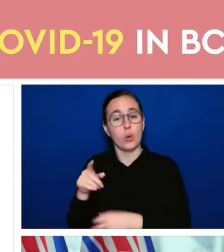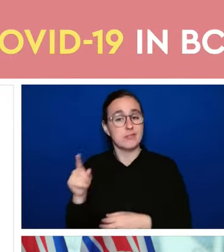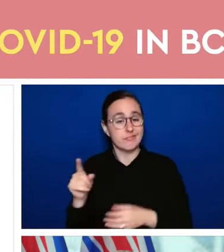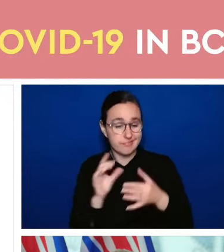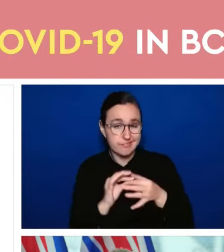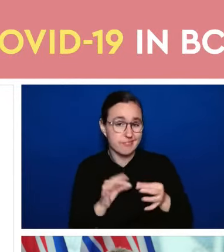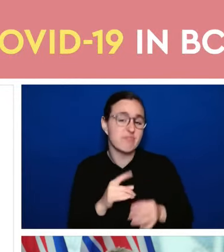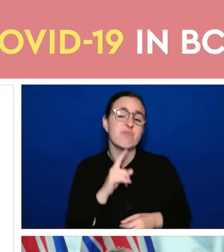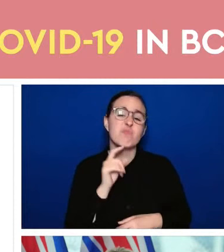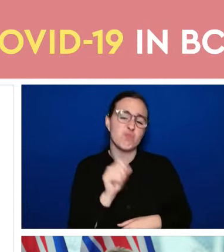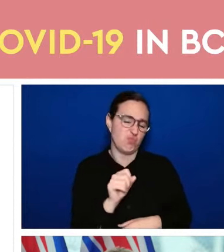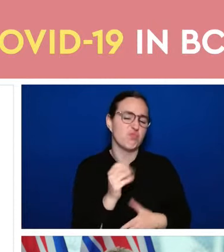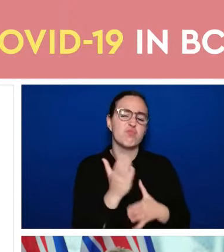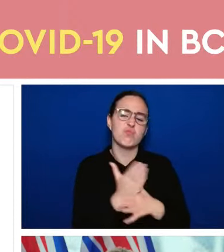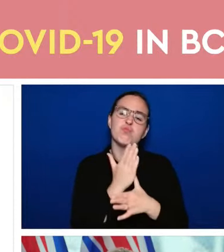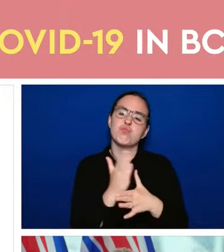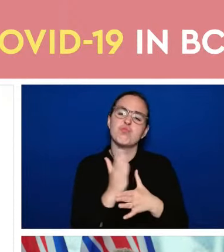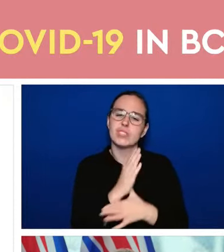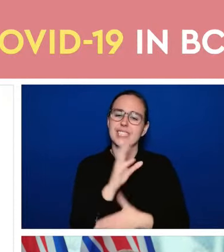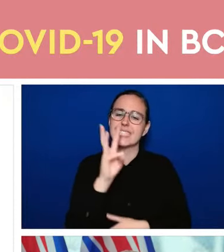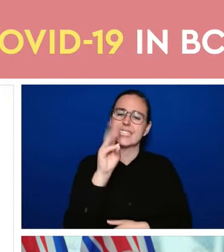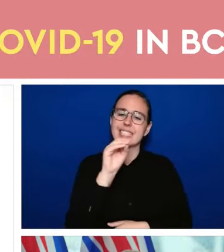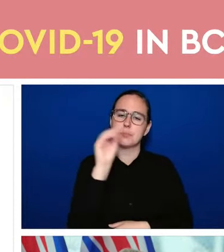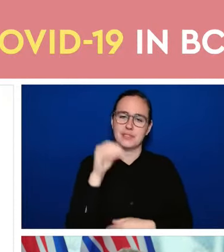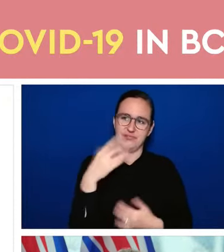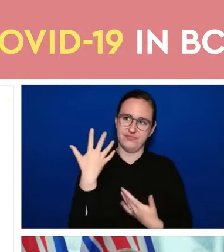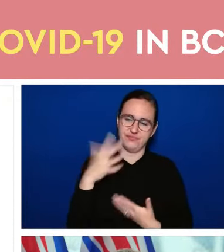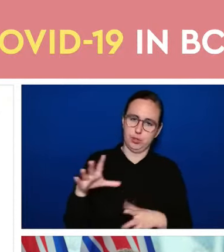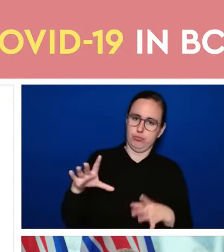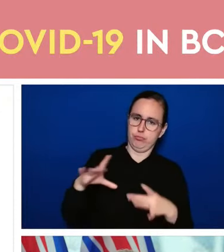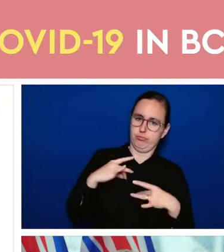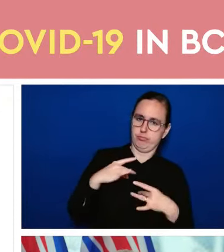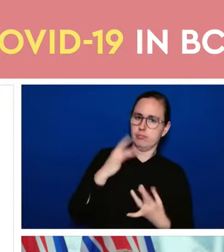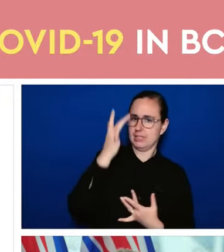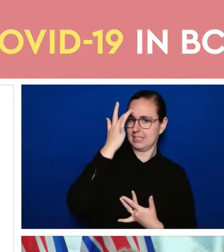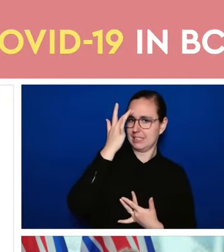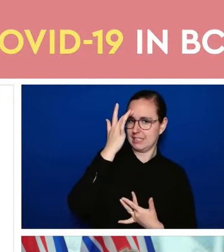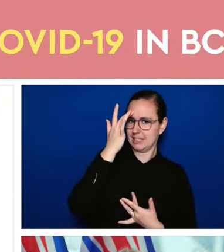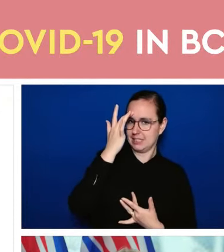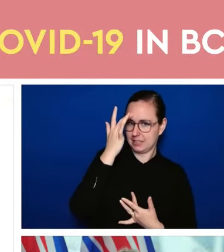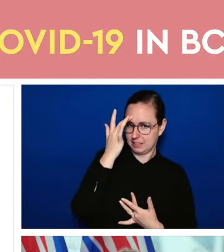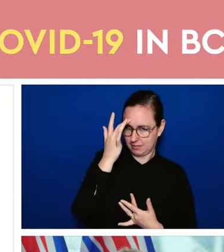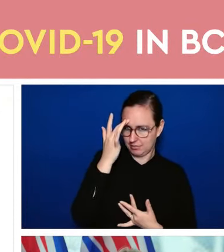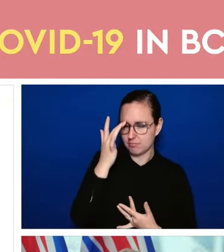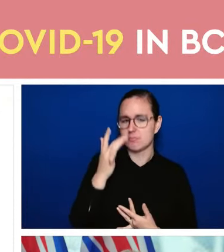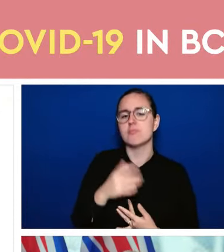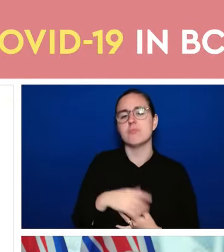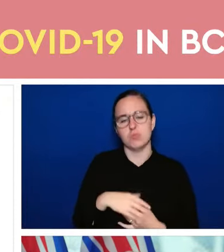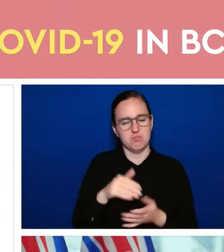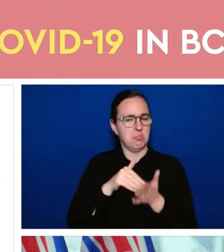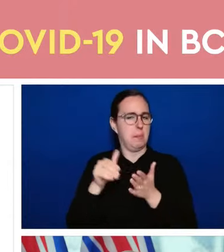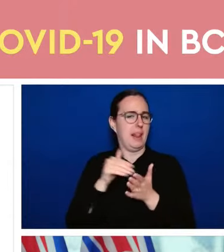antibodies. And that's about eighteen million people. But here in DC as well we look at